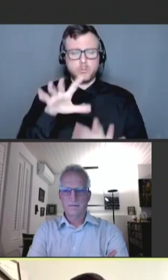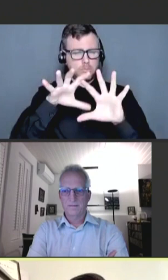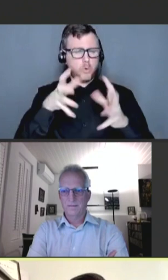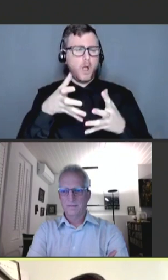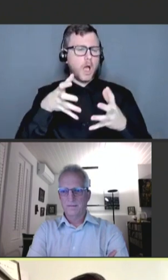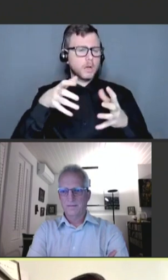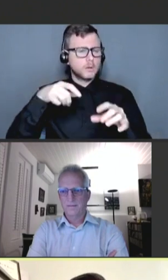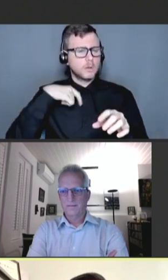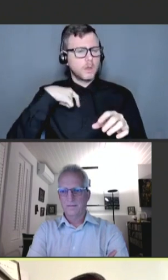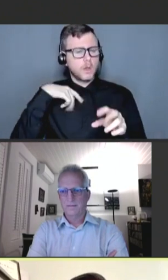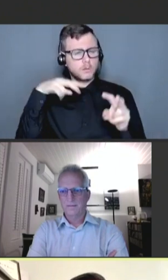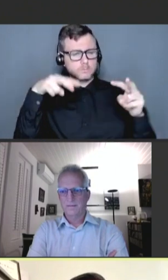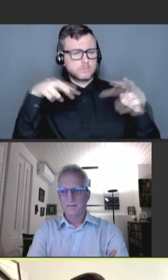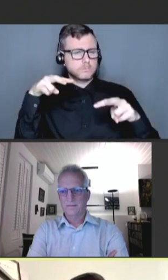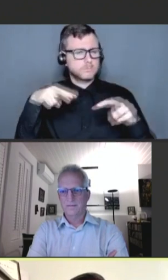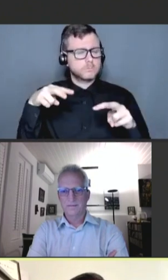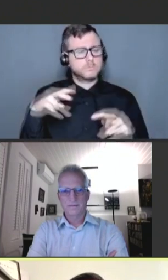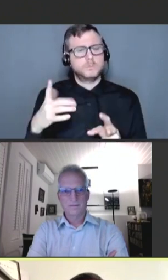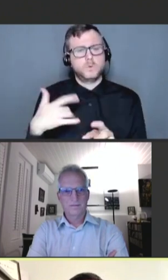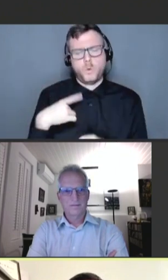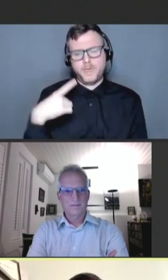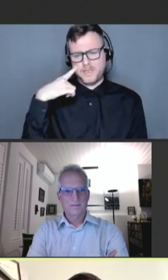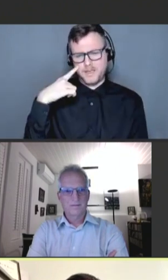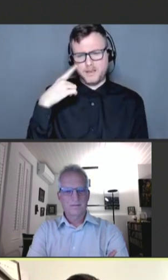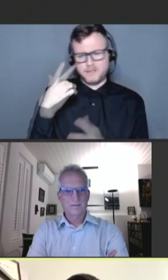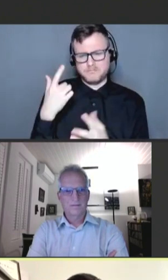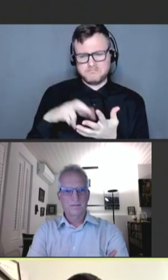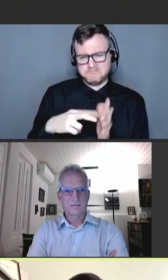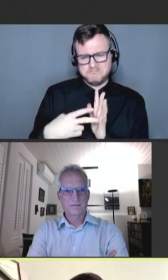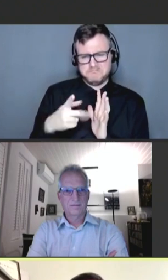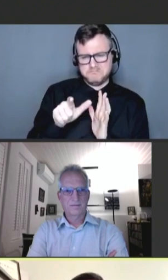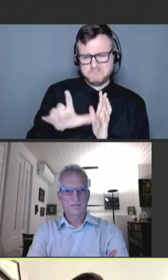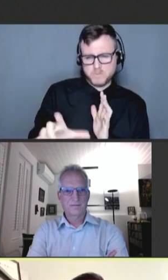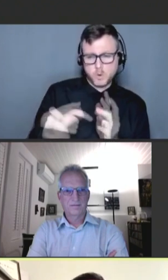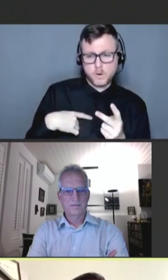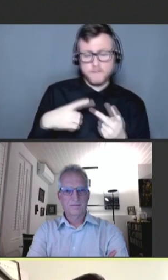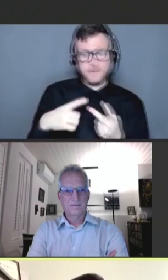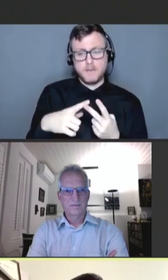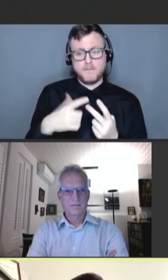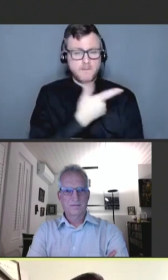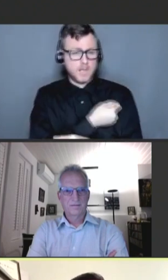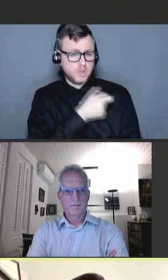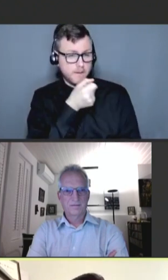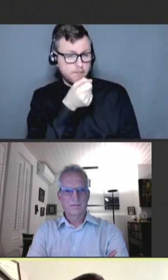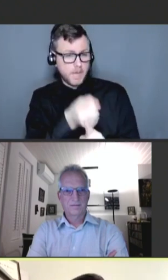Long-COVID is and talk a little bit about the effects of vaccination on Long-COVID, and then,